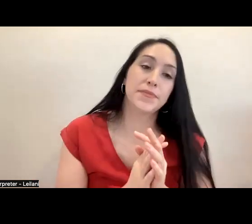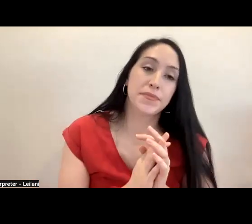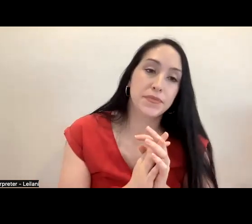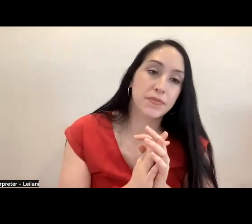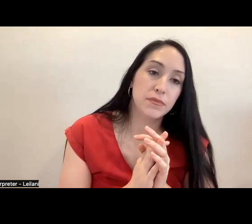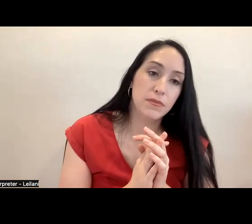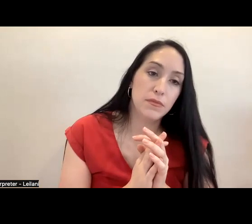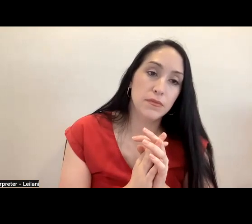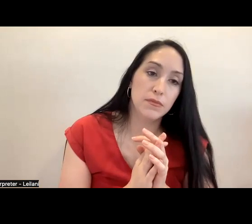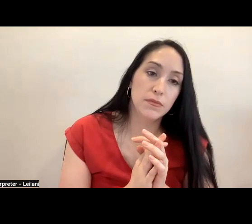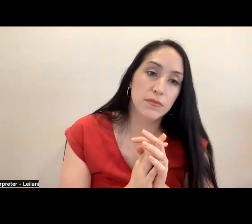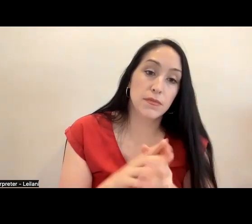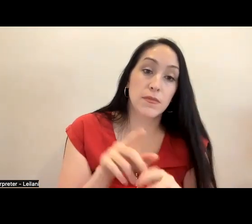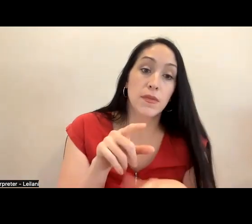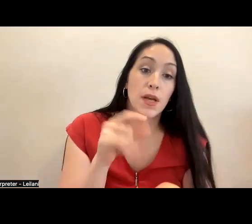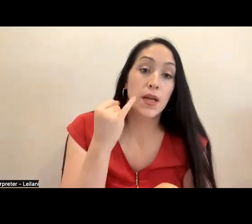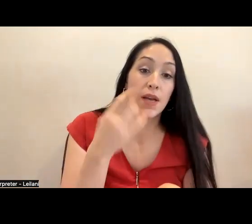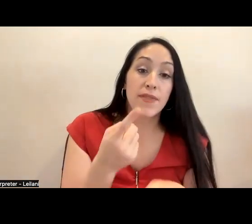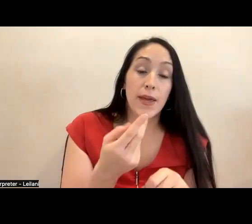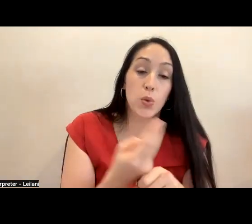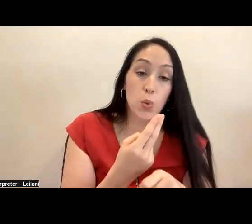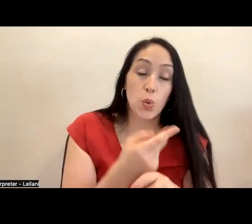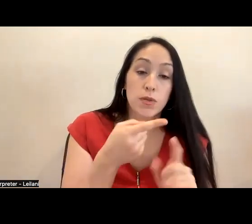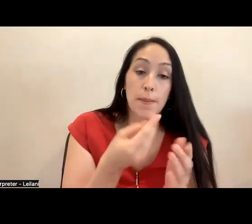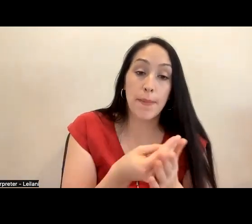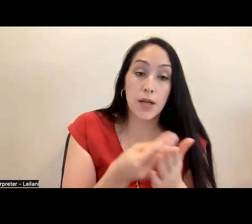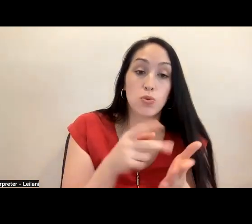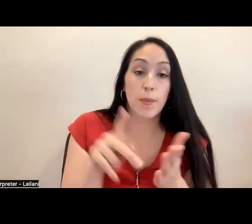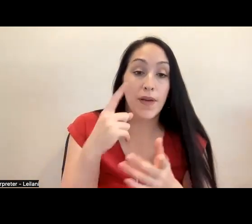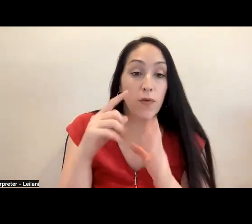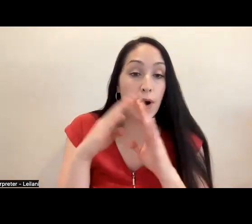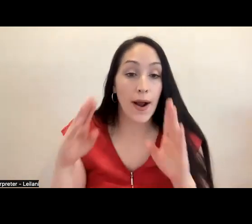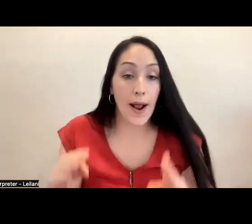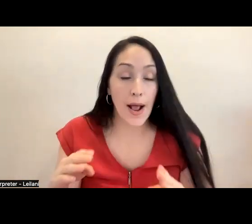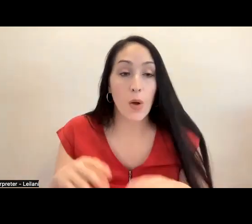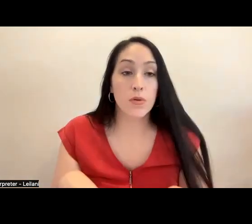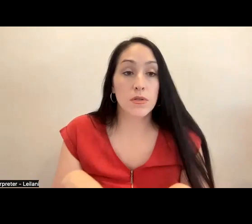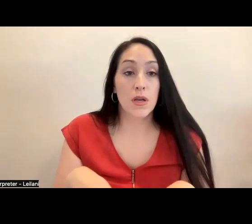to pay for housing, or their fair share, or their timing considerations for the distribution.